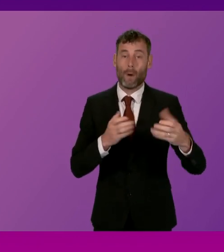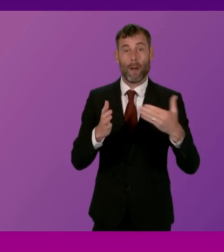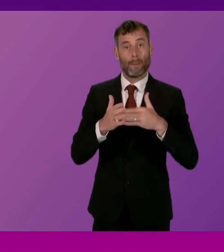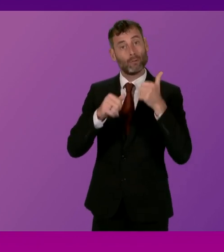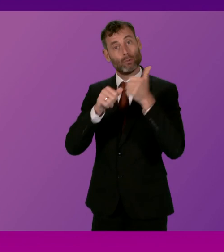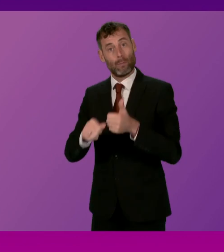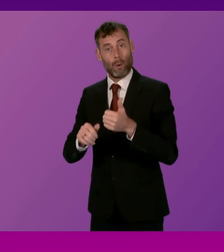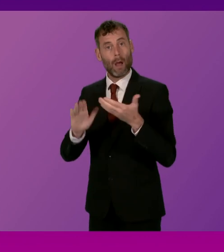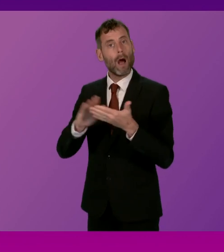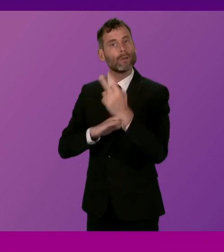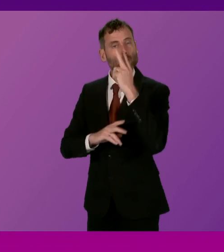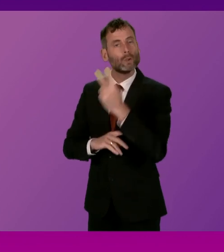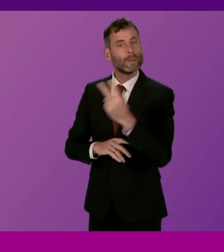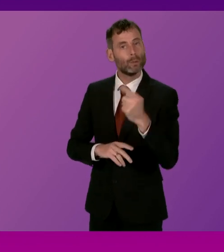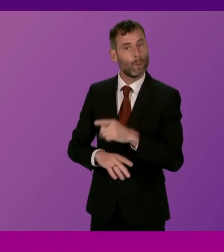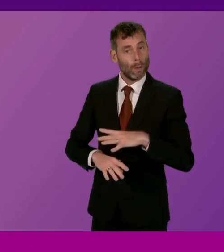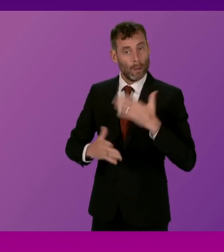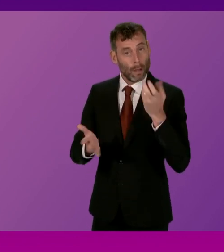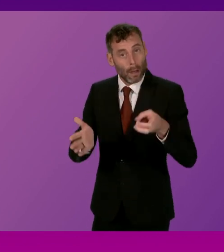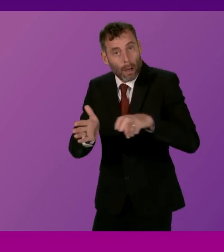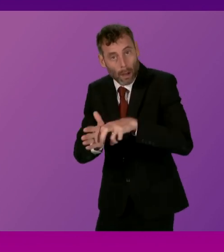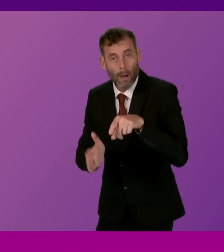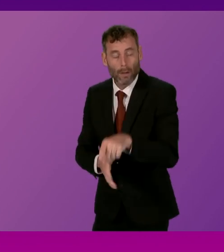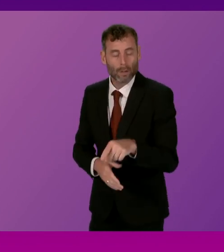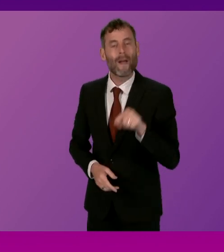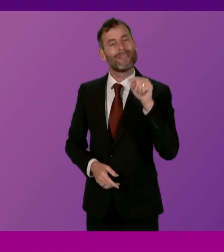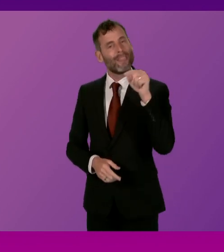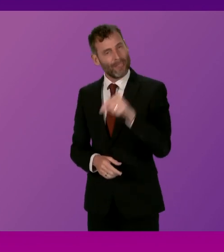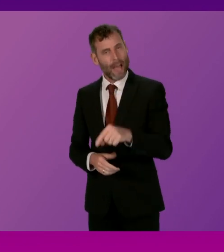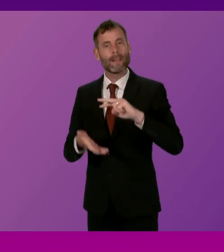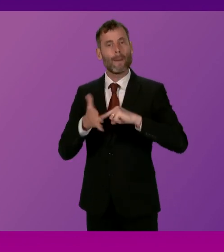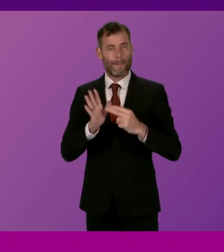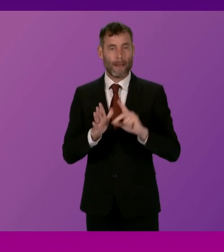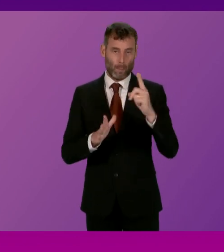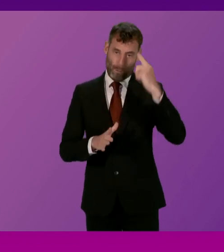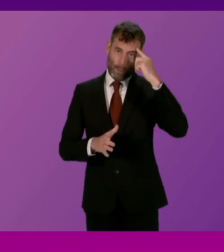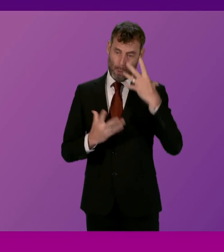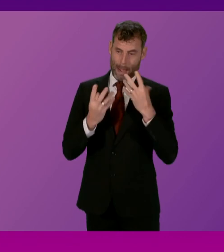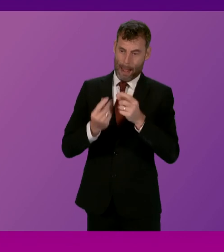that we are already taking very serious action to both alleviate poverty and cut emissions.